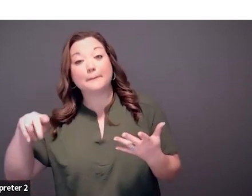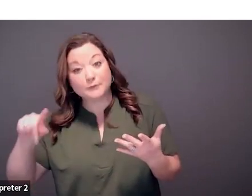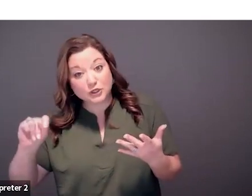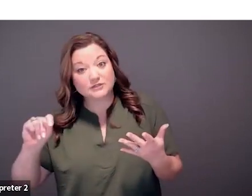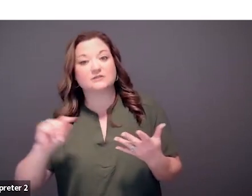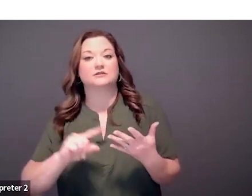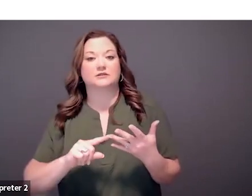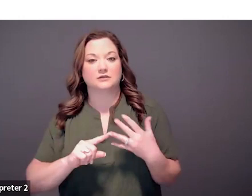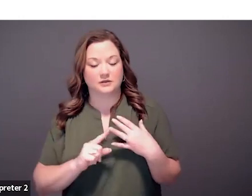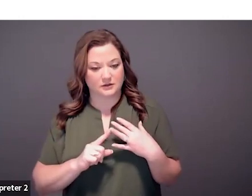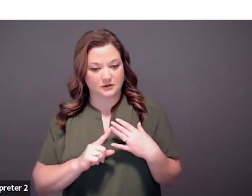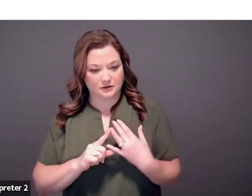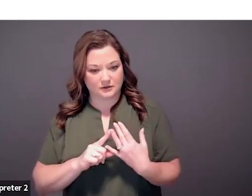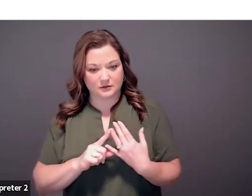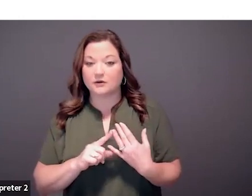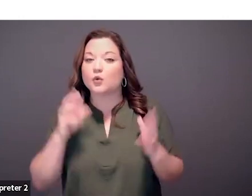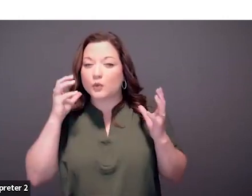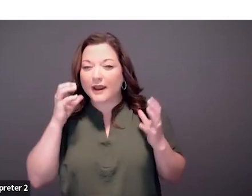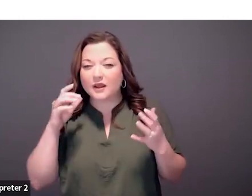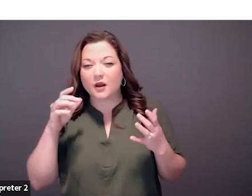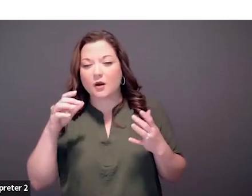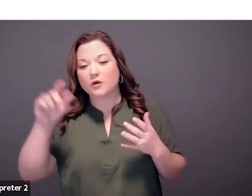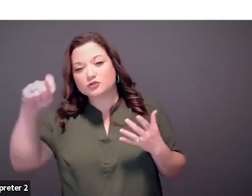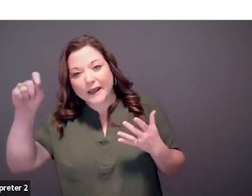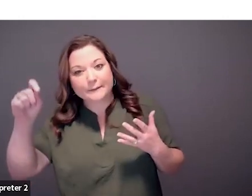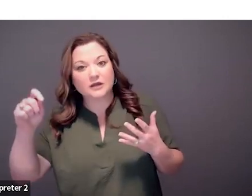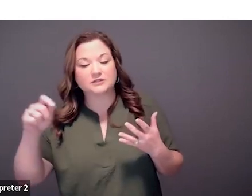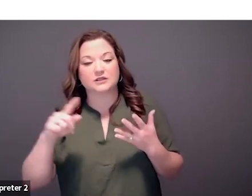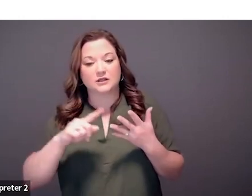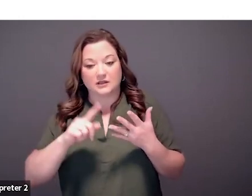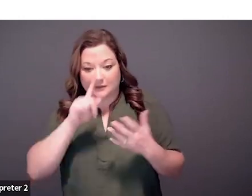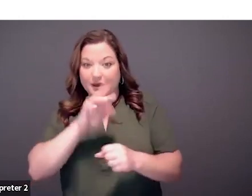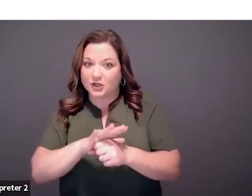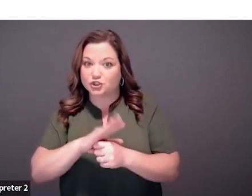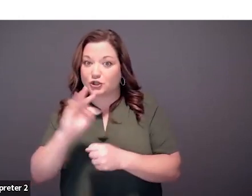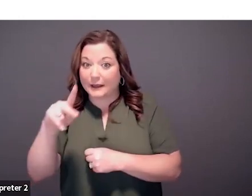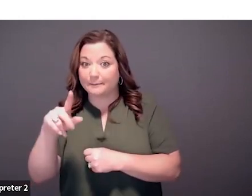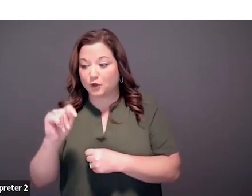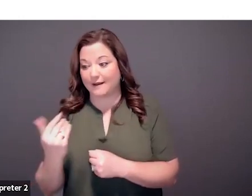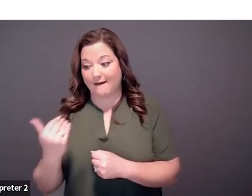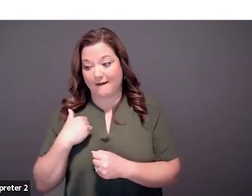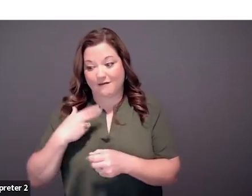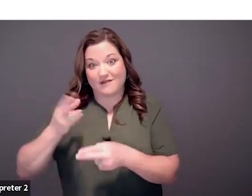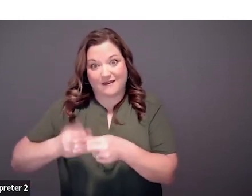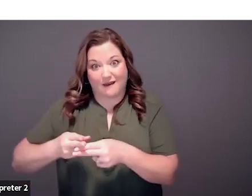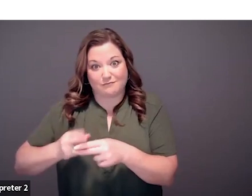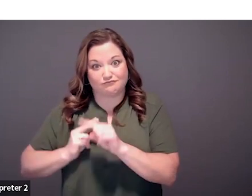When we're using radio buttons and checkboxes, we want to make sure that the input has a name and that is going to be the group.